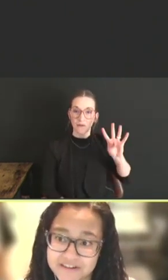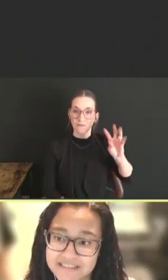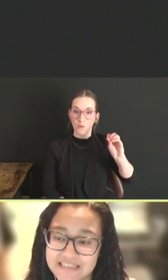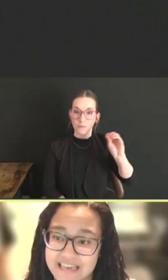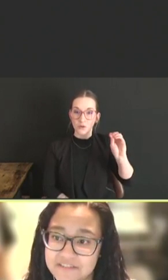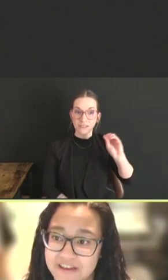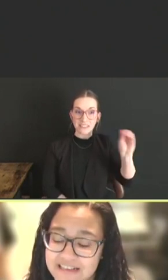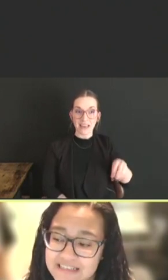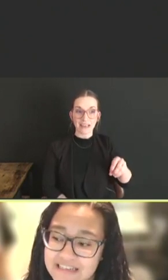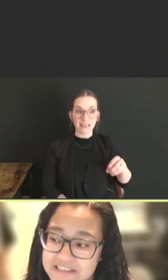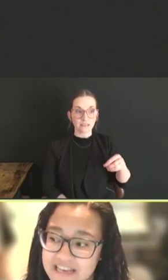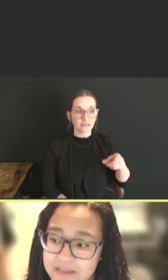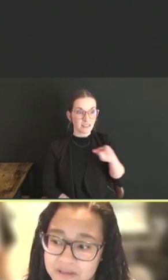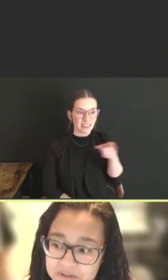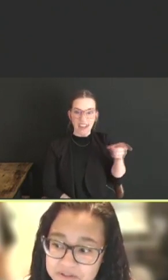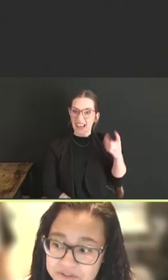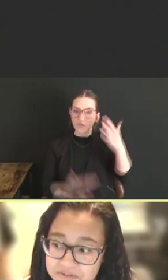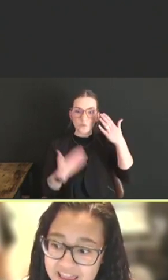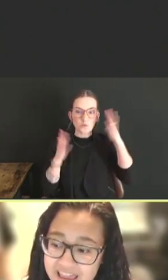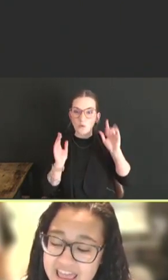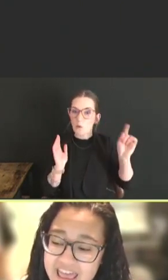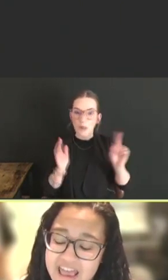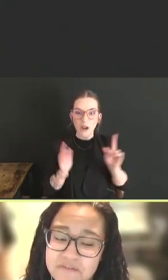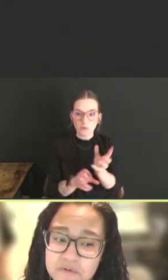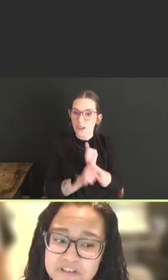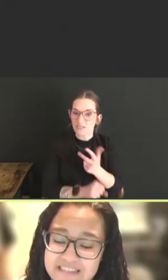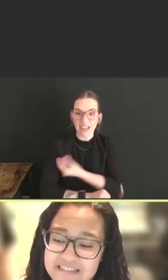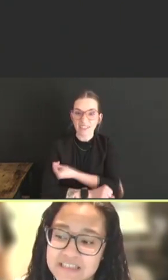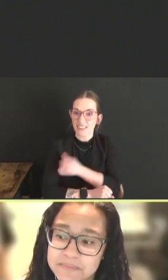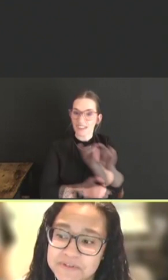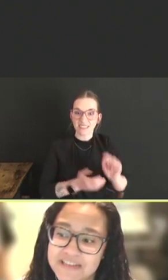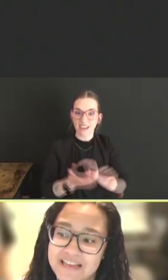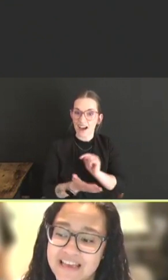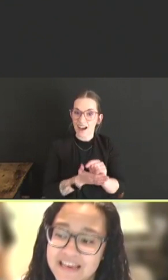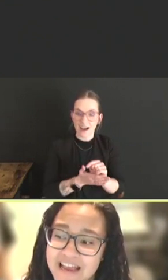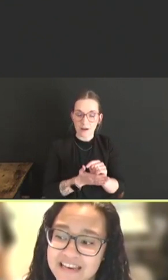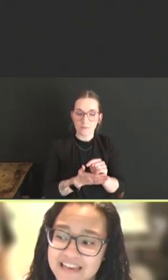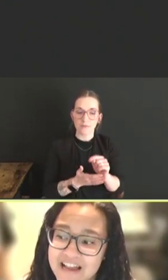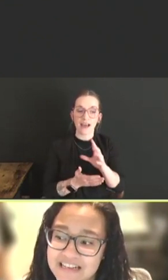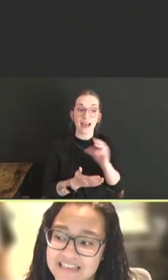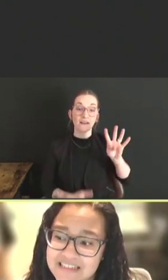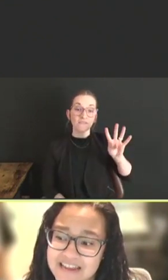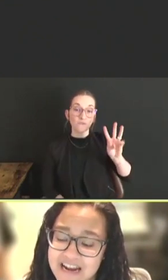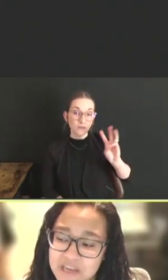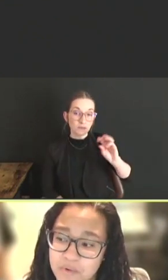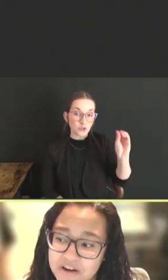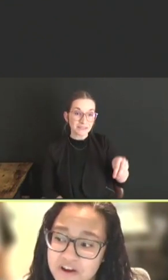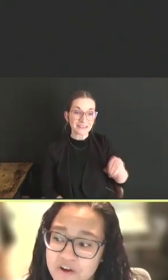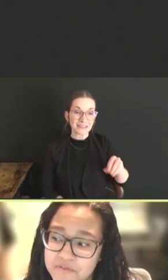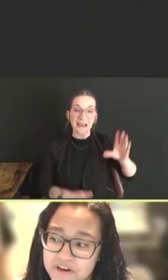to get a vaccine at the time they took the survey, and 46 percent had not yet contacted anyone for